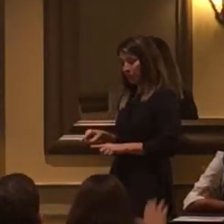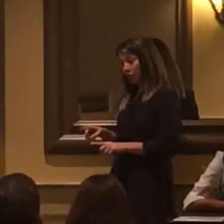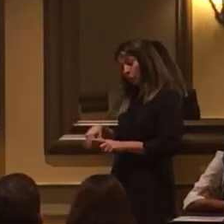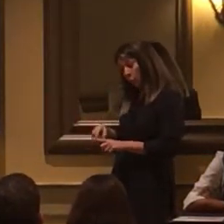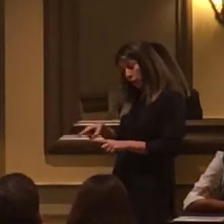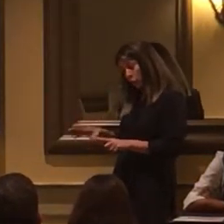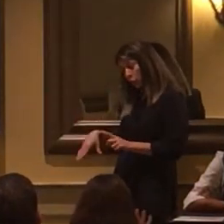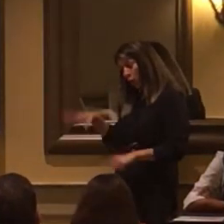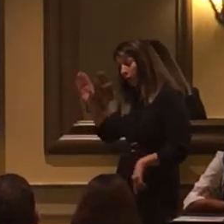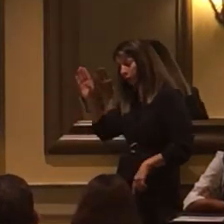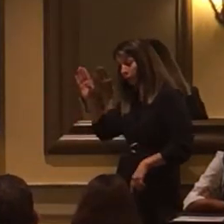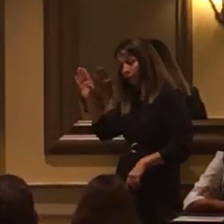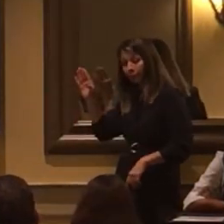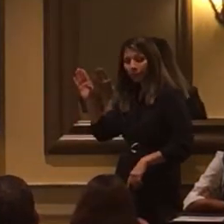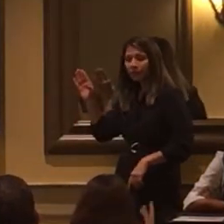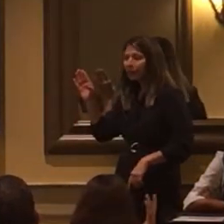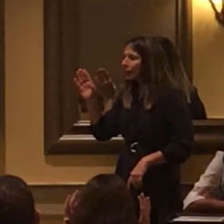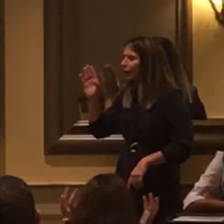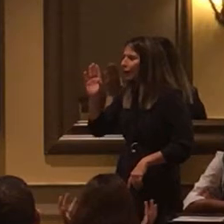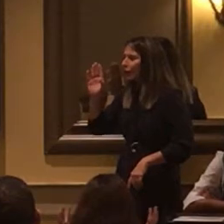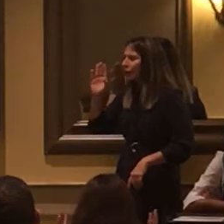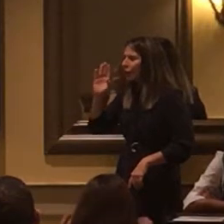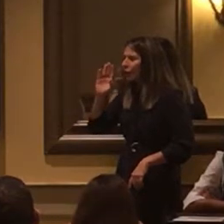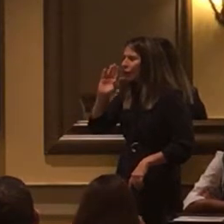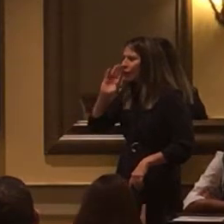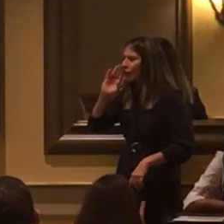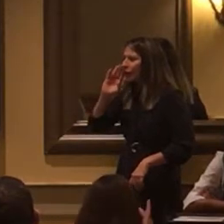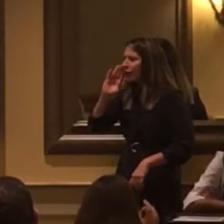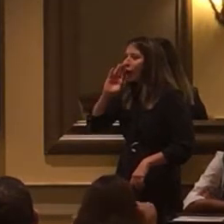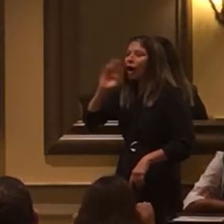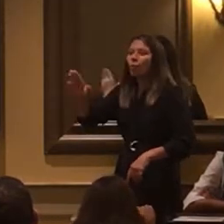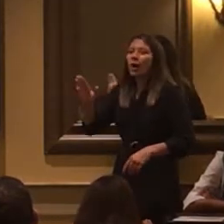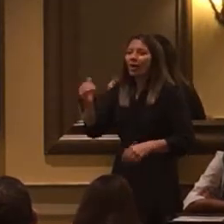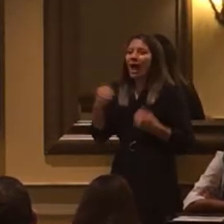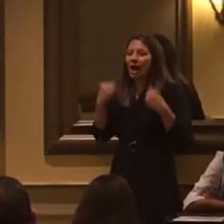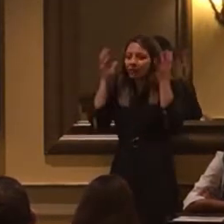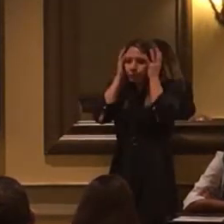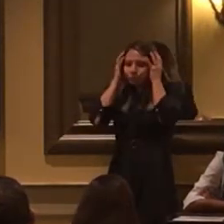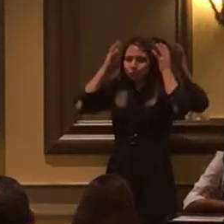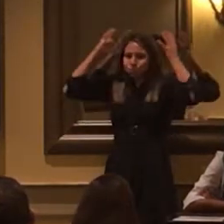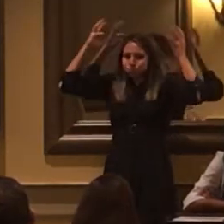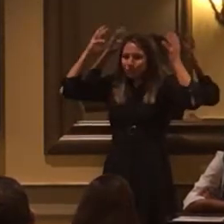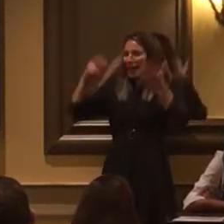so people won't really be able to see your hearing aids.